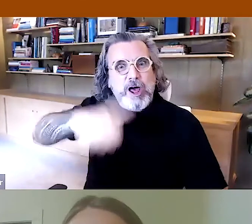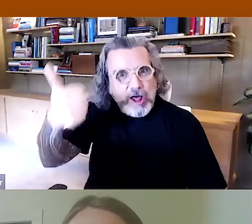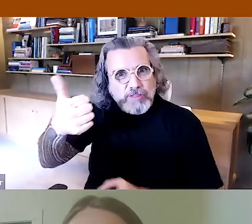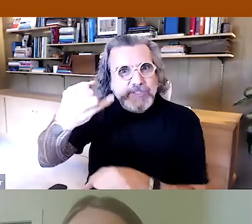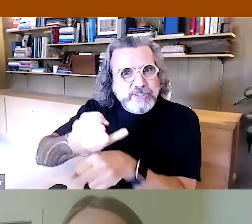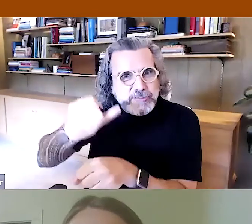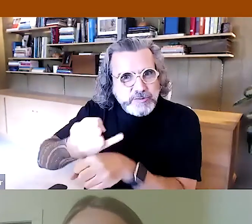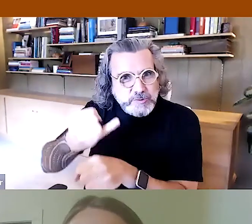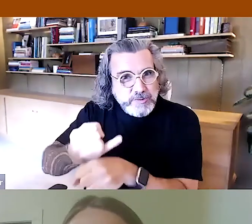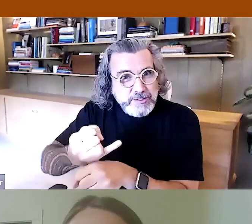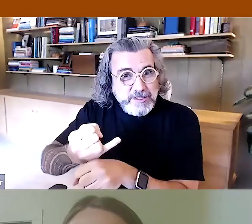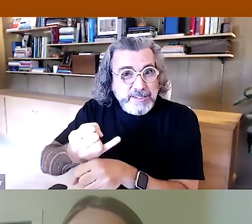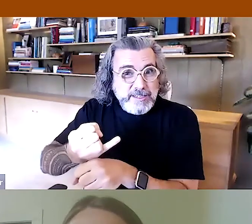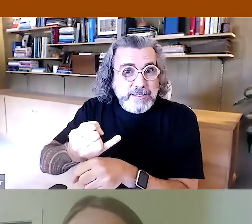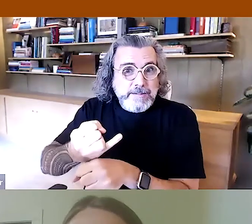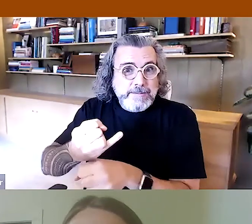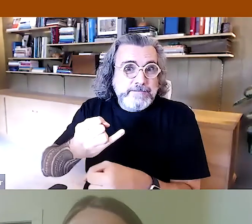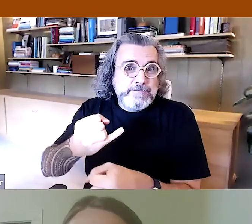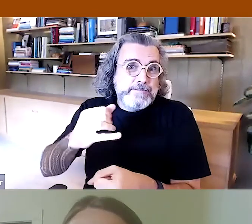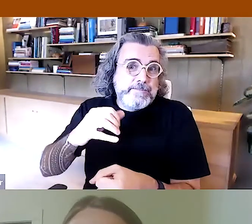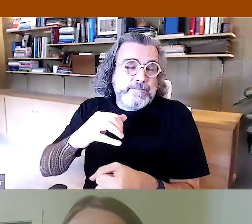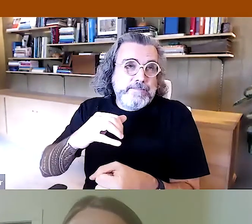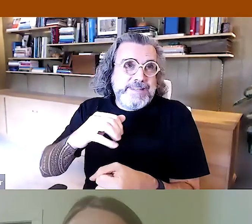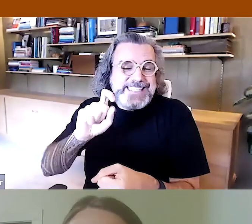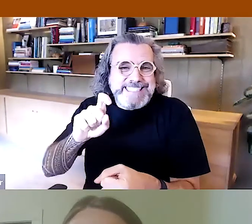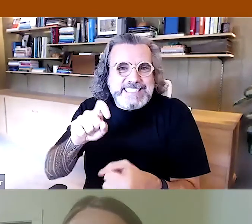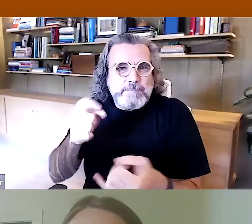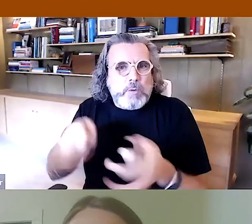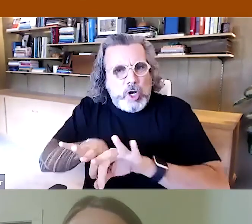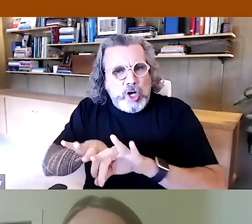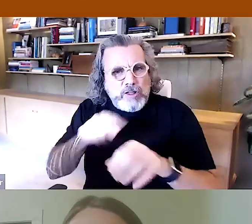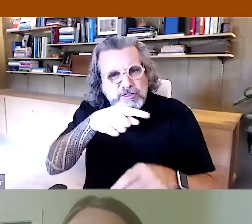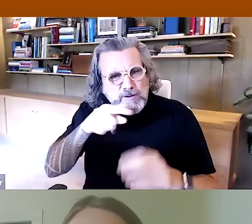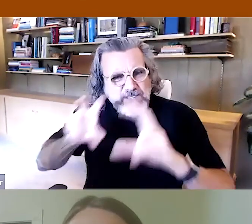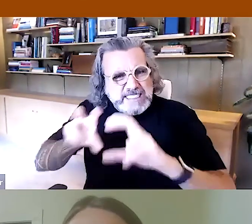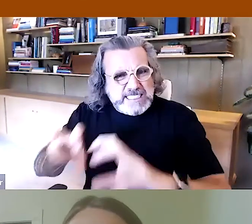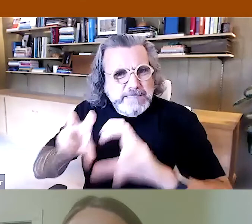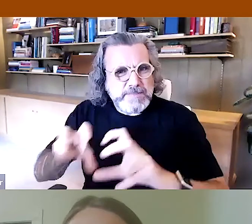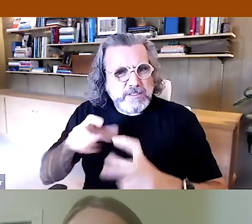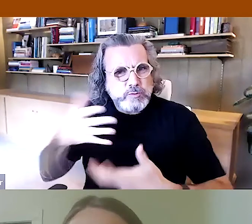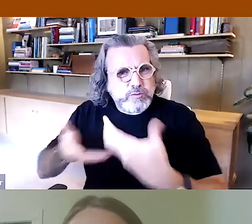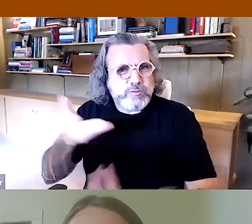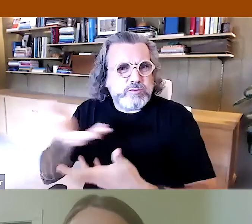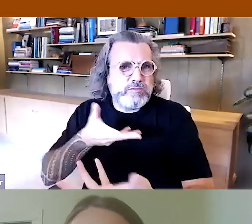financial relationships with other institutions, and that can be sticky, but it is important